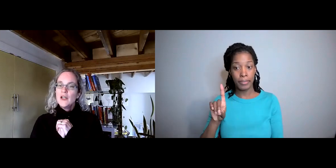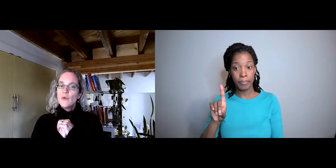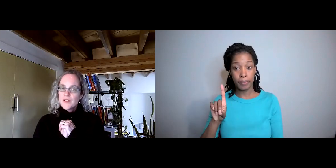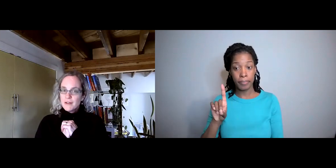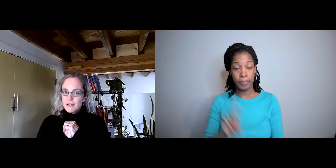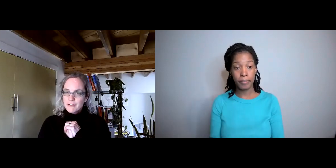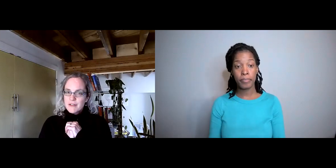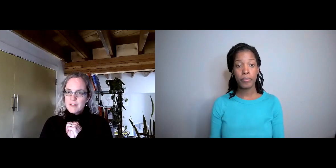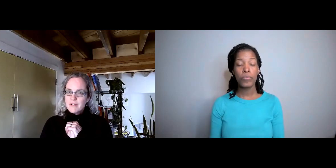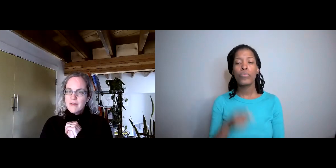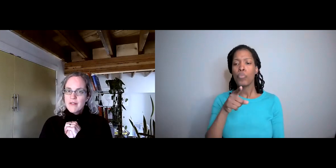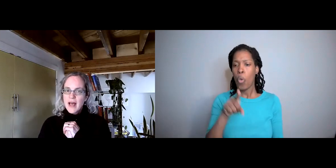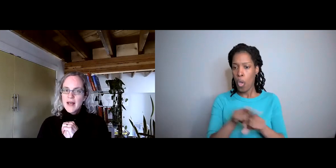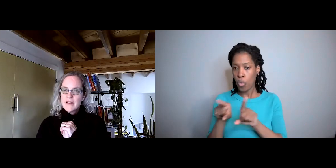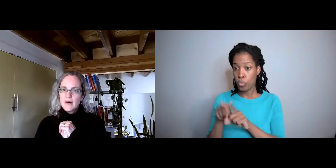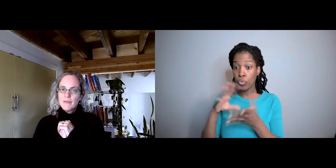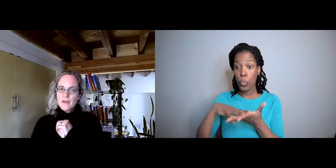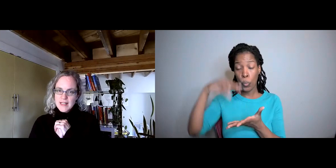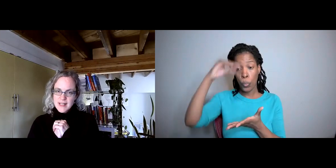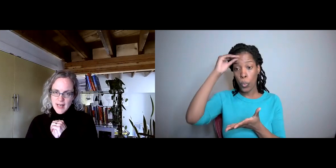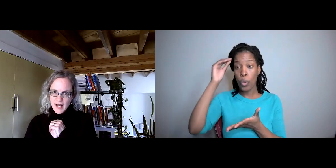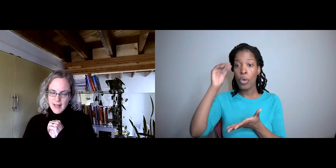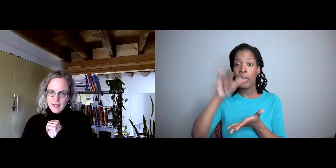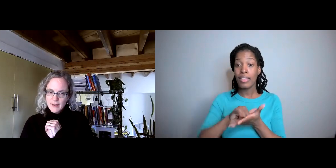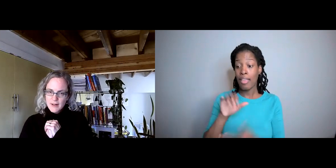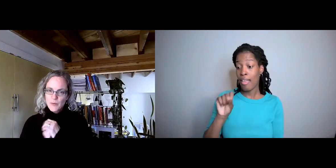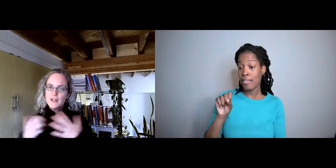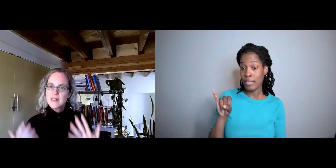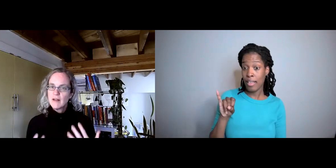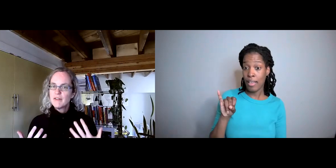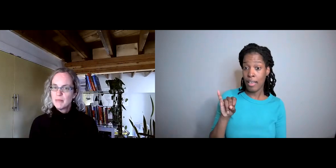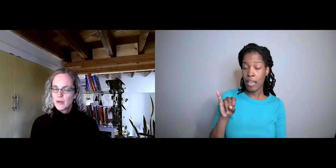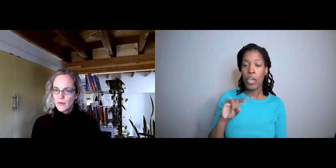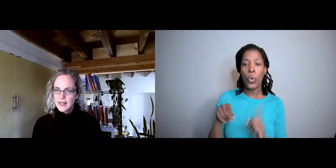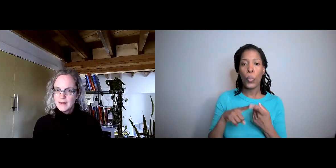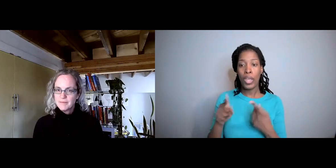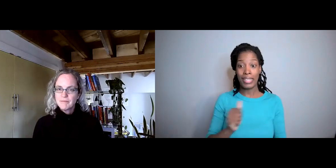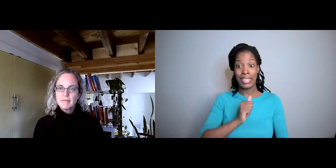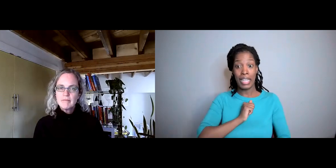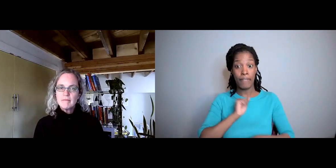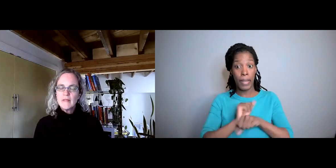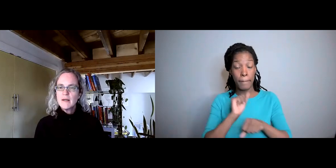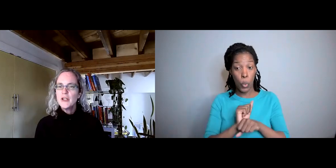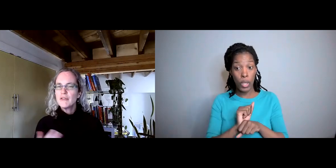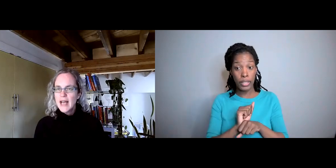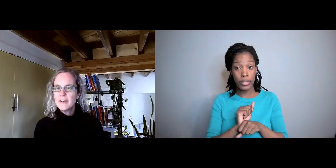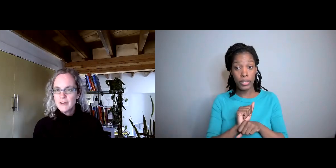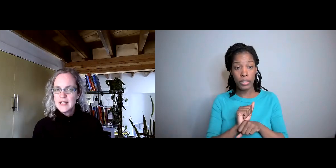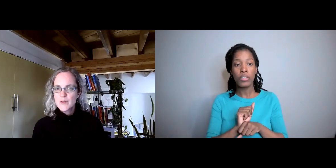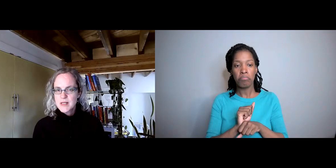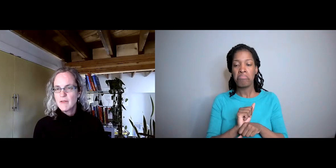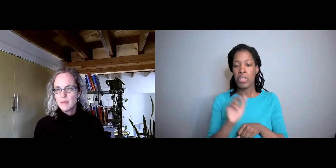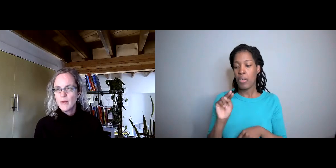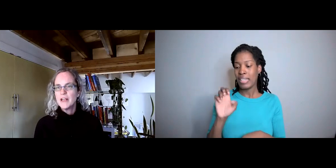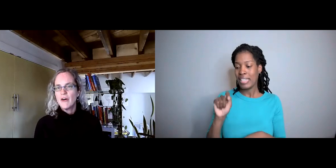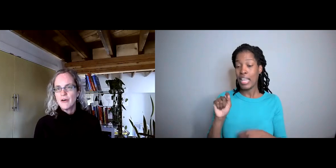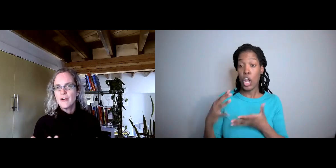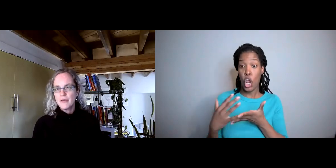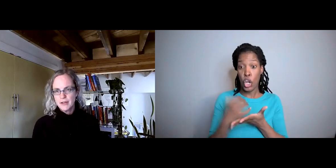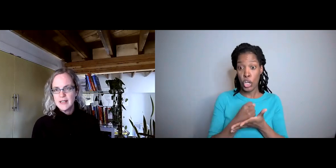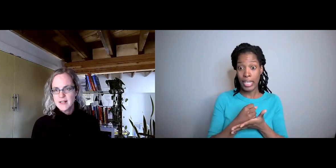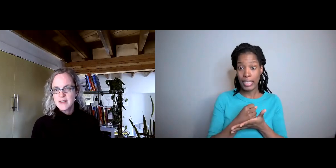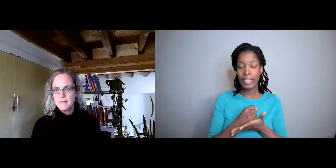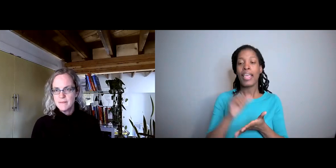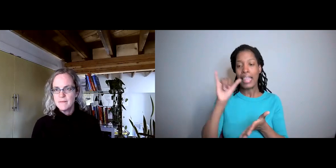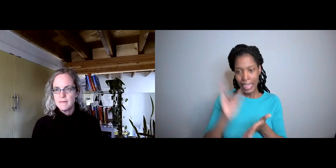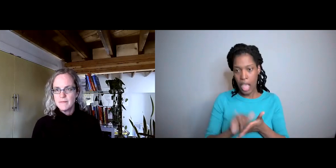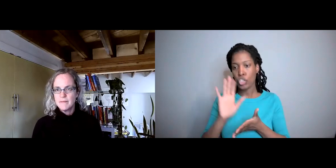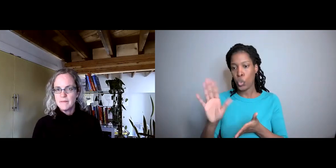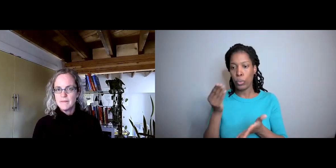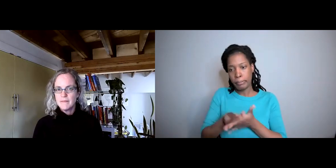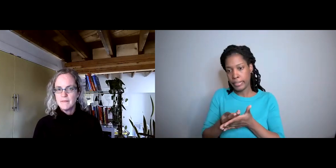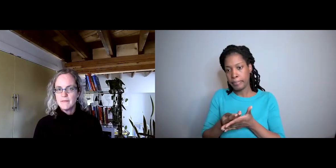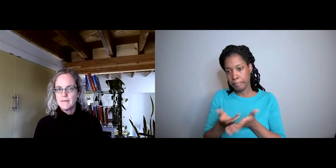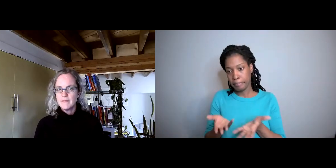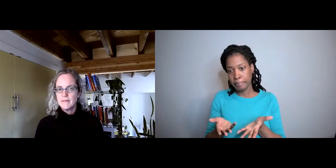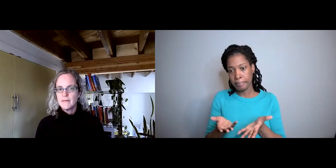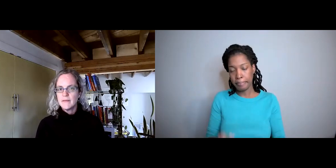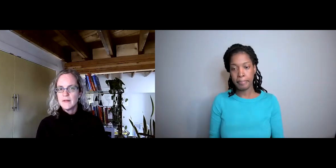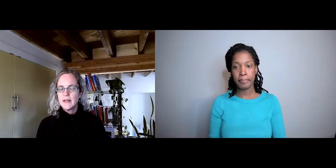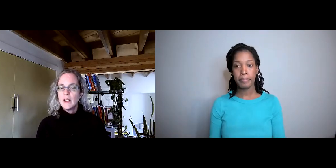You also learned that for SSI, when you're self employed, your net earnings from self employment are your earnings.